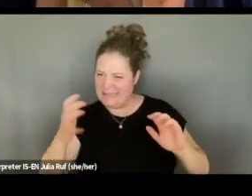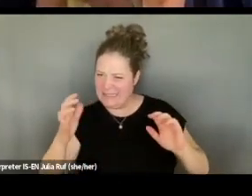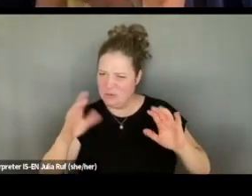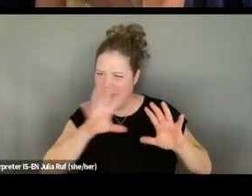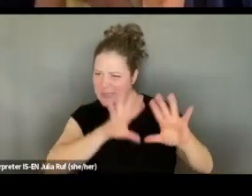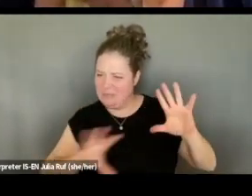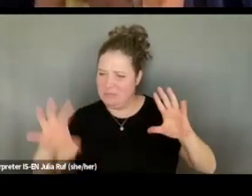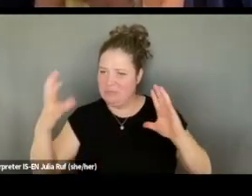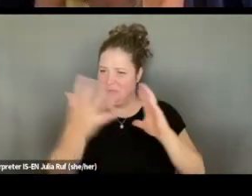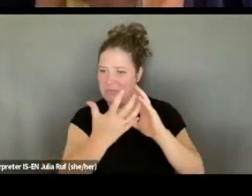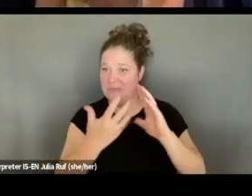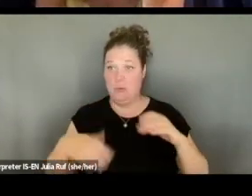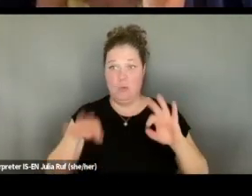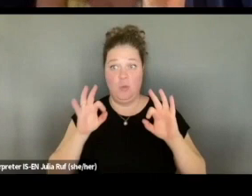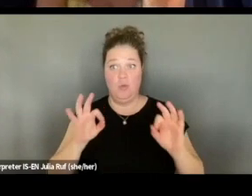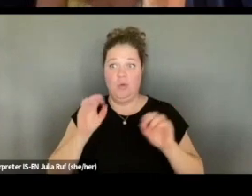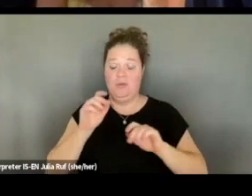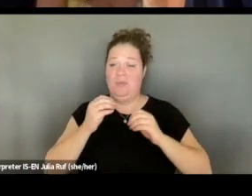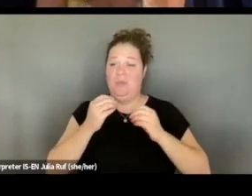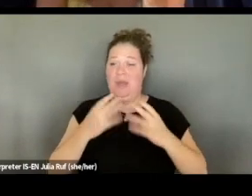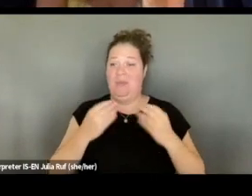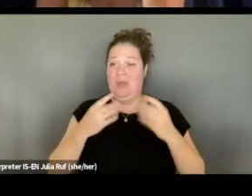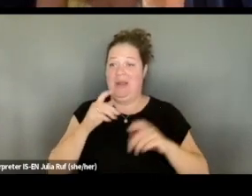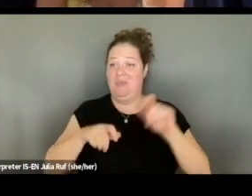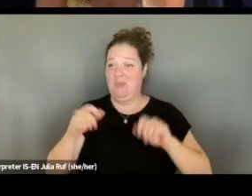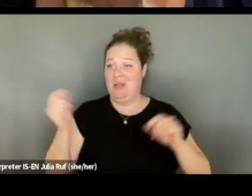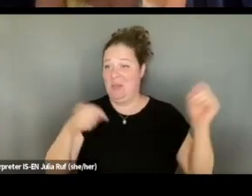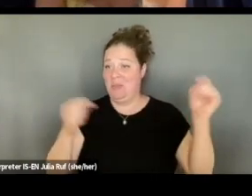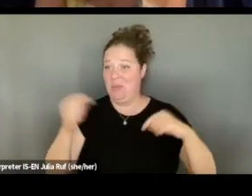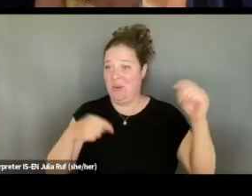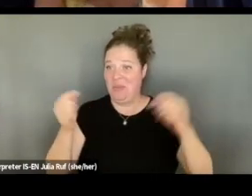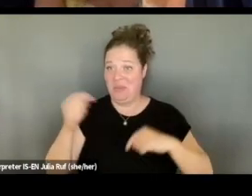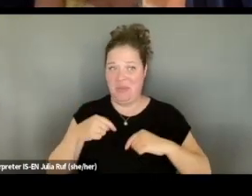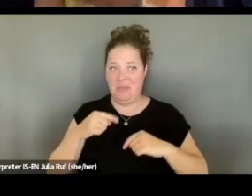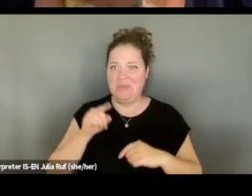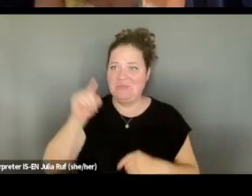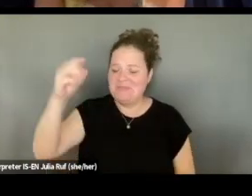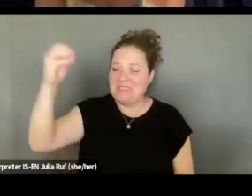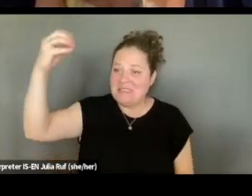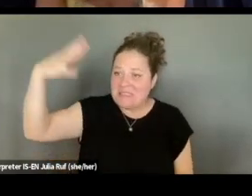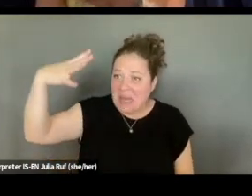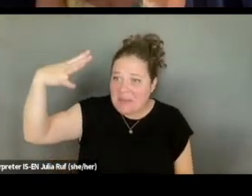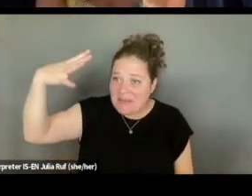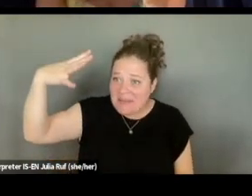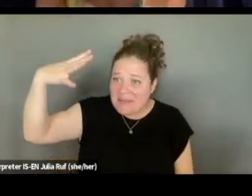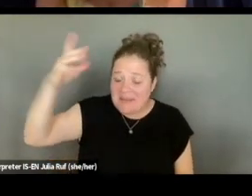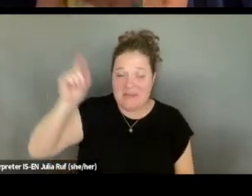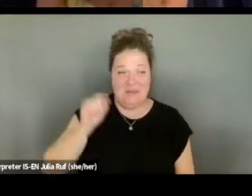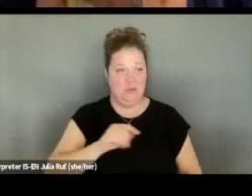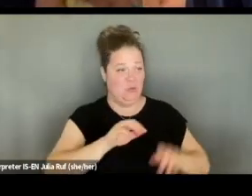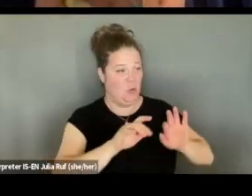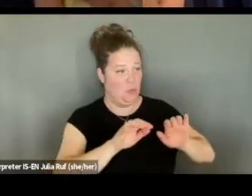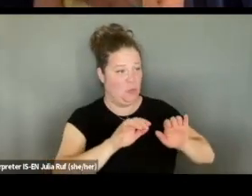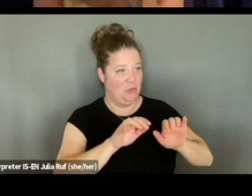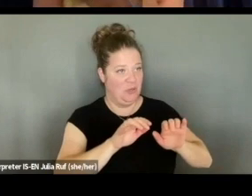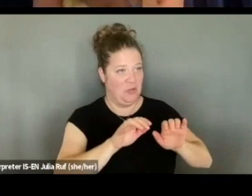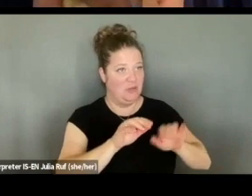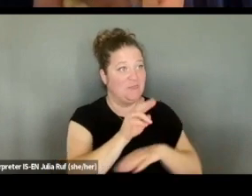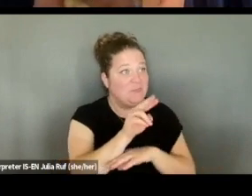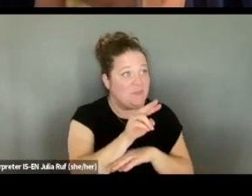despite this beautiful weather that we have, at least in Stockholm, Sweden, where I am based. So, if you would like to ask